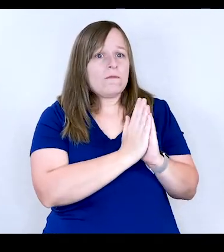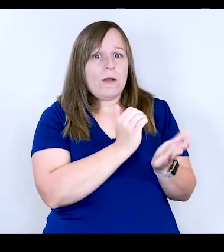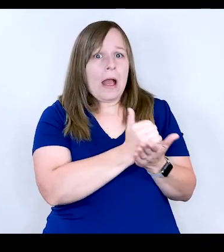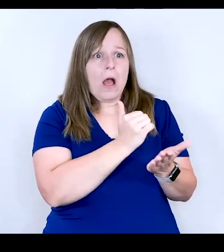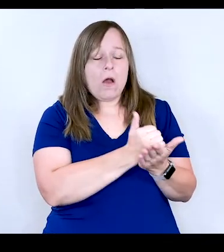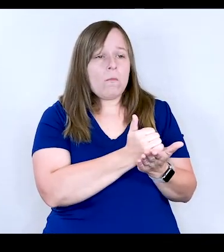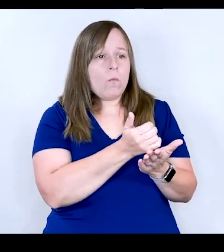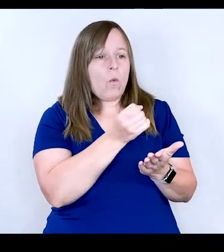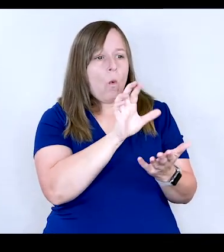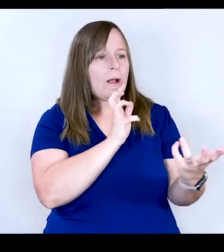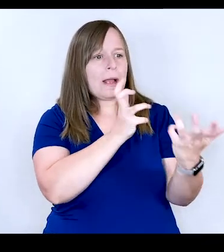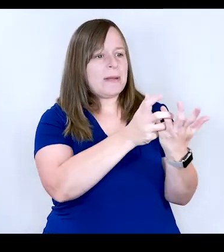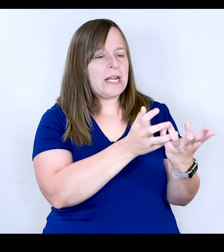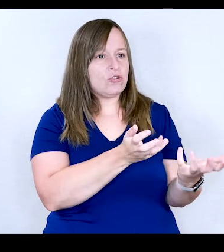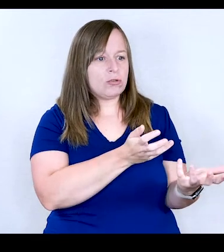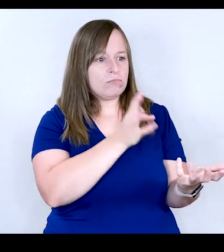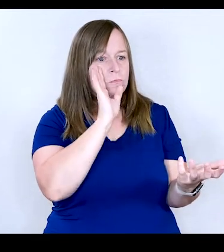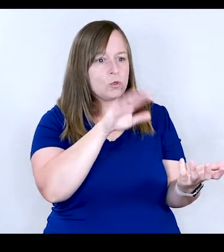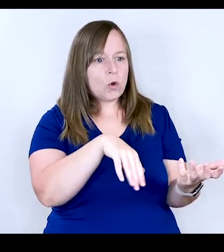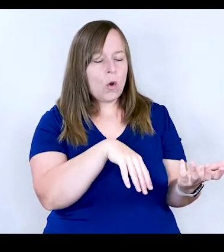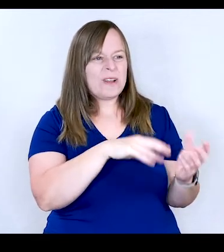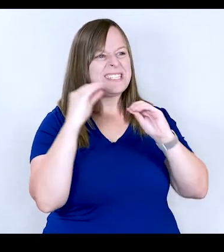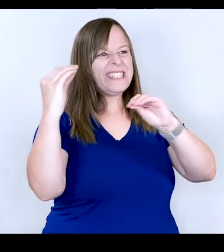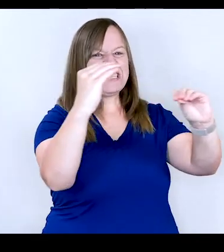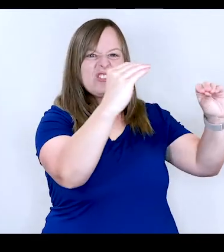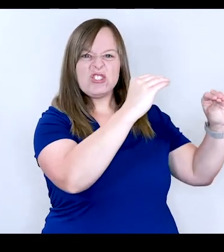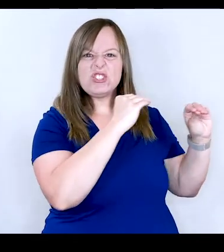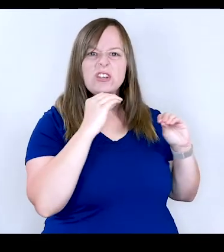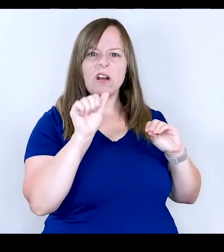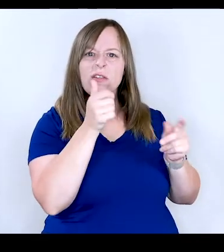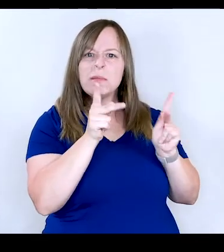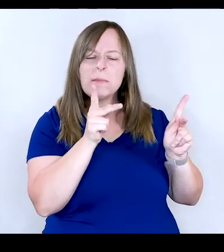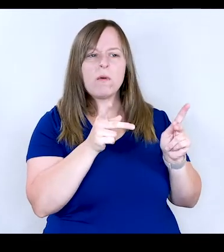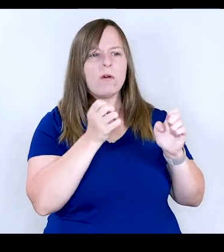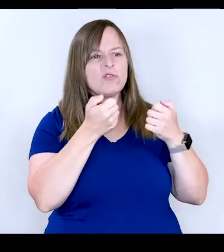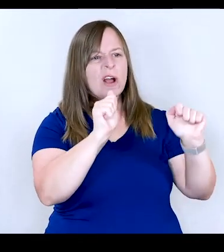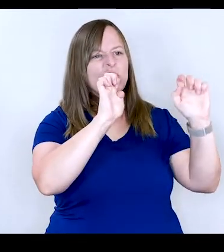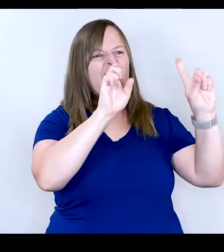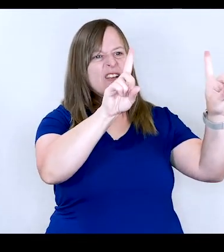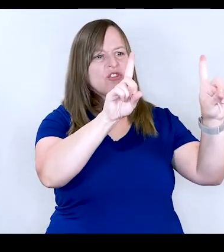to ask for an accommodation. You know, teach others. Try to educate, try to got to focus